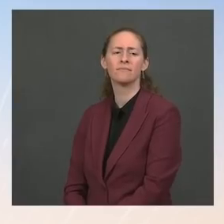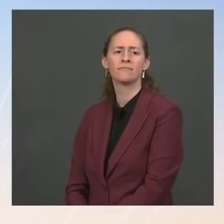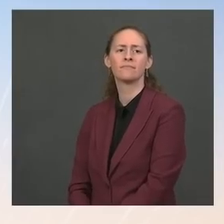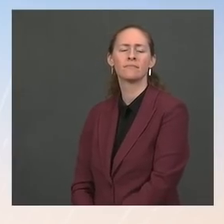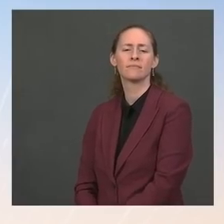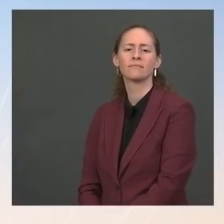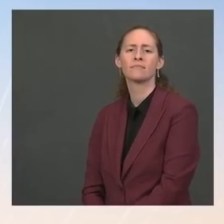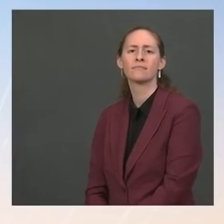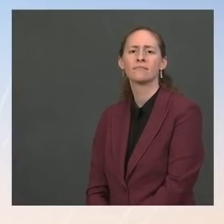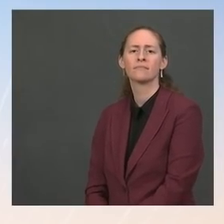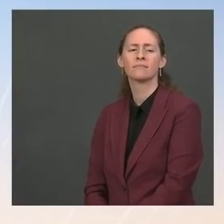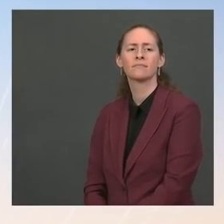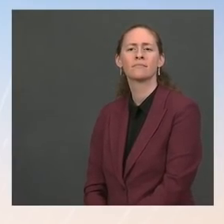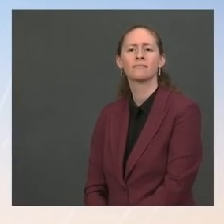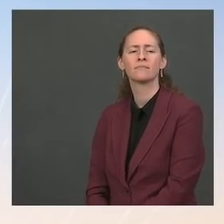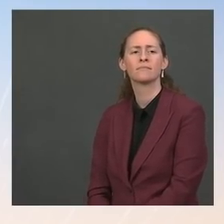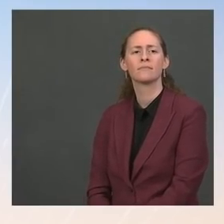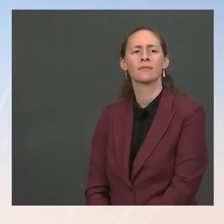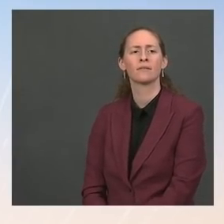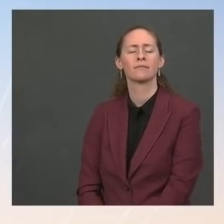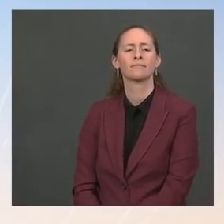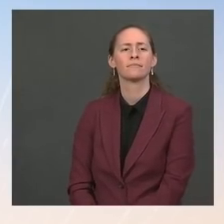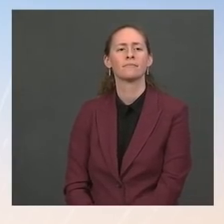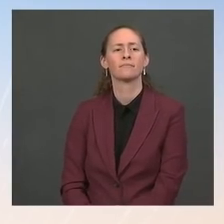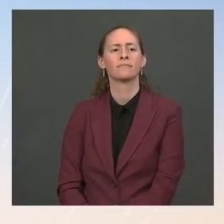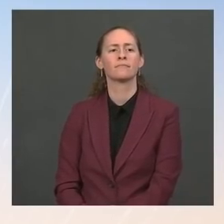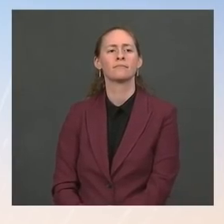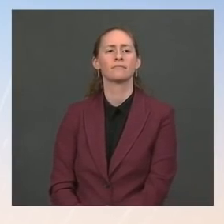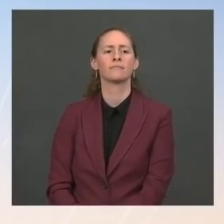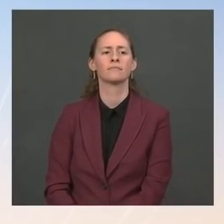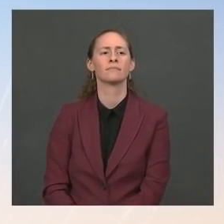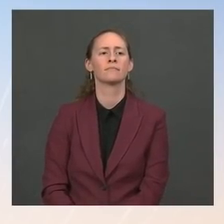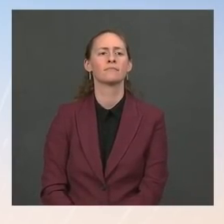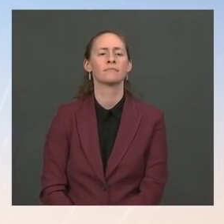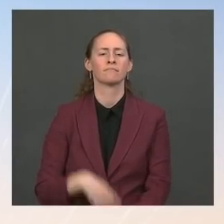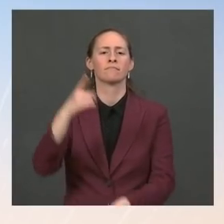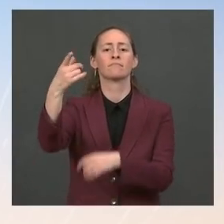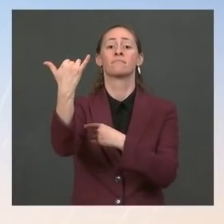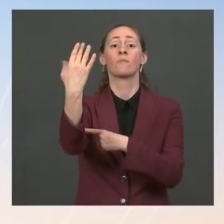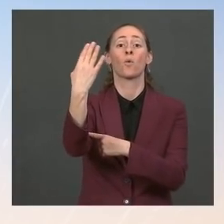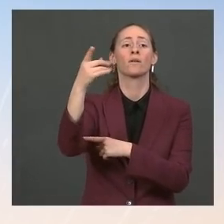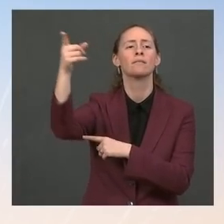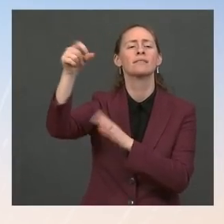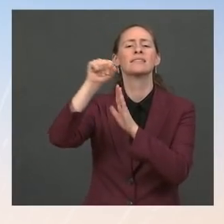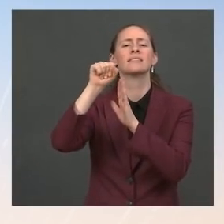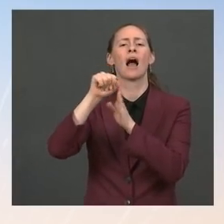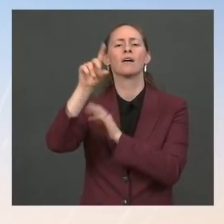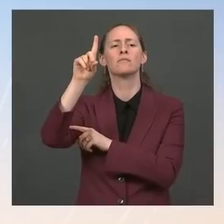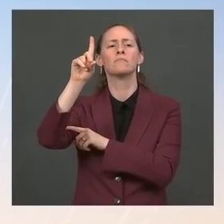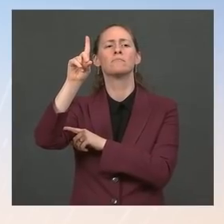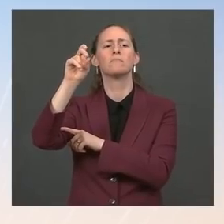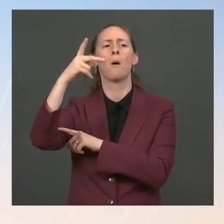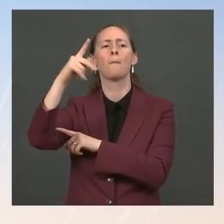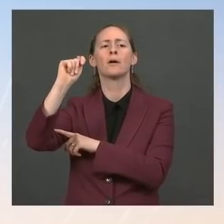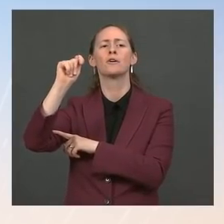with the Eritrean government in response to the growing humanitarian and human rights crisis and expanding military conflict in Ethiopia